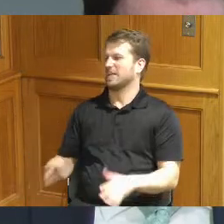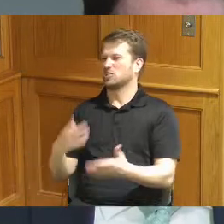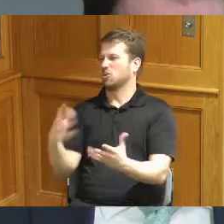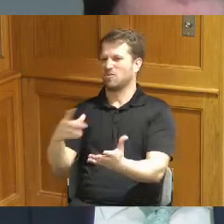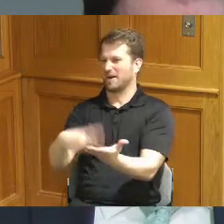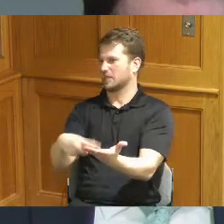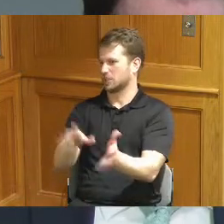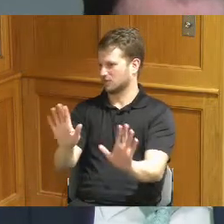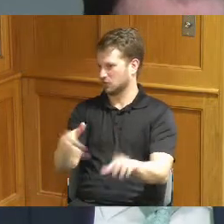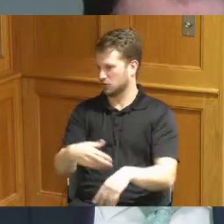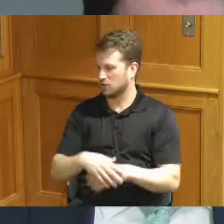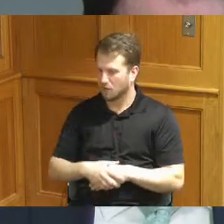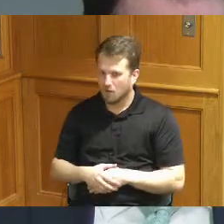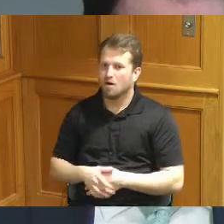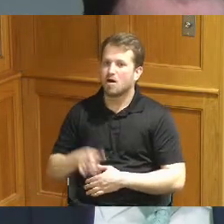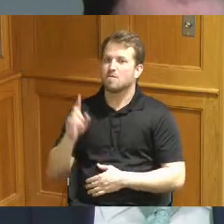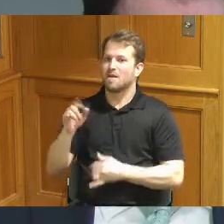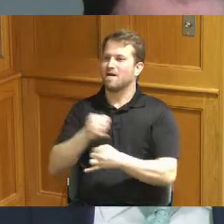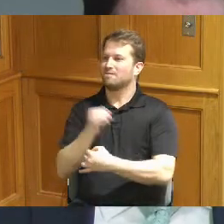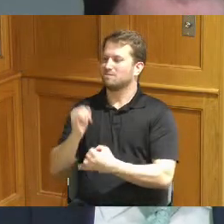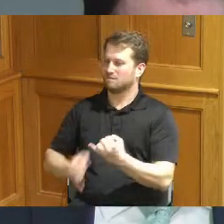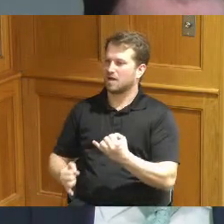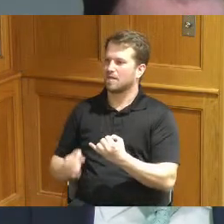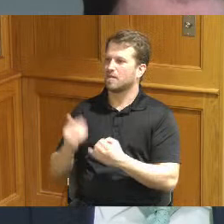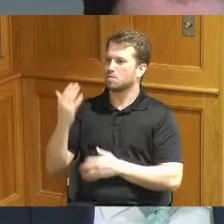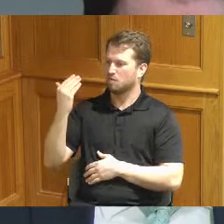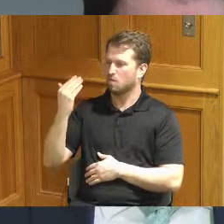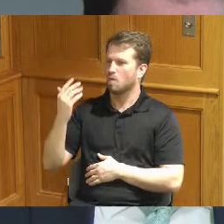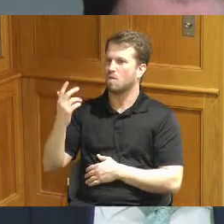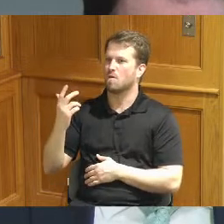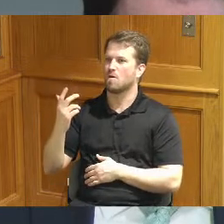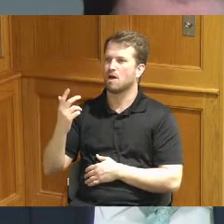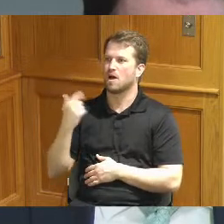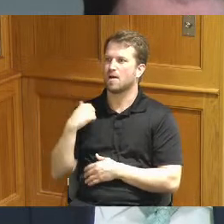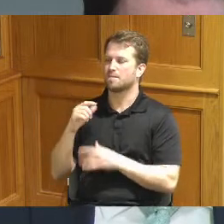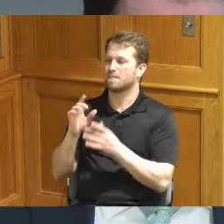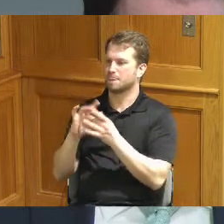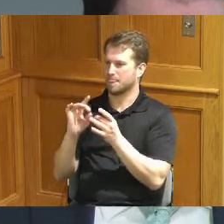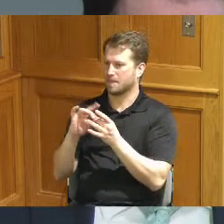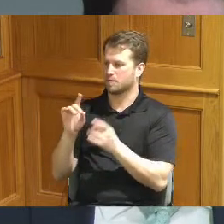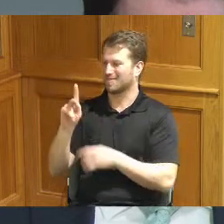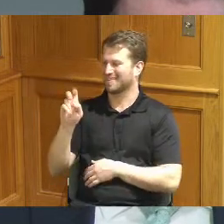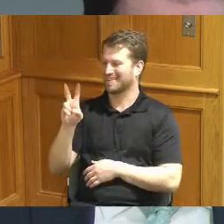but finally was mentioned a little bit earlier when I think Kevin was talking about prevention